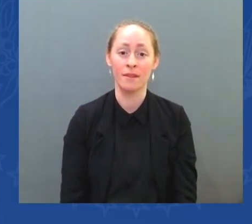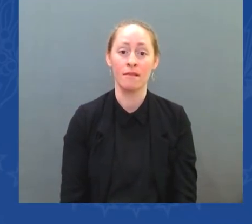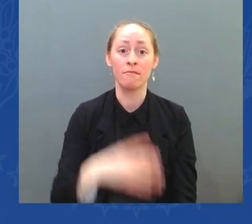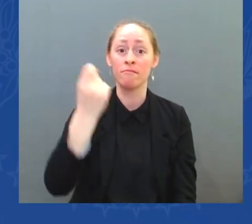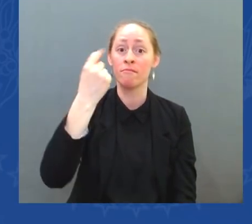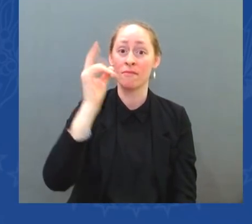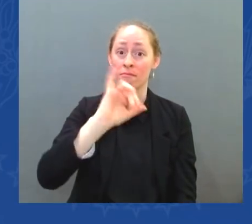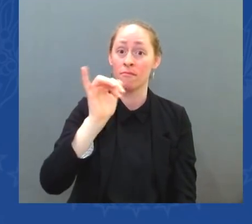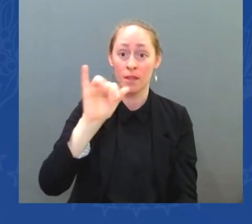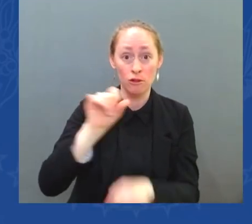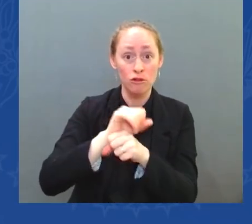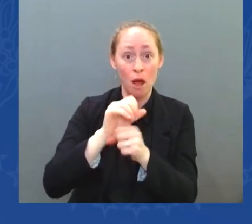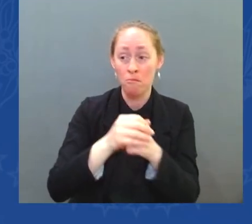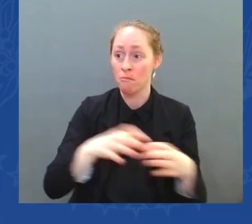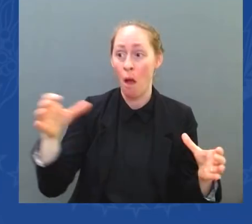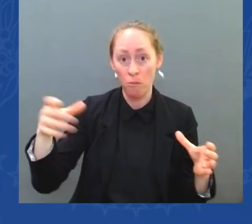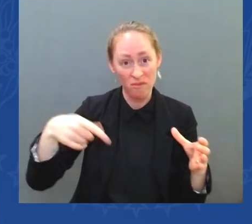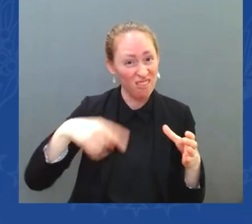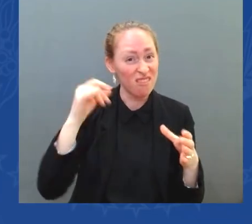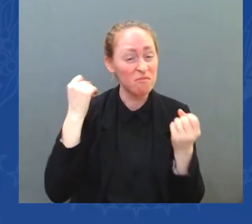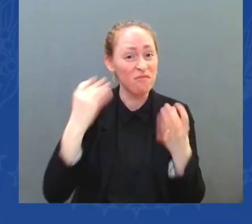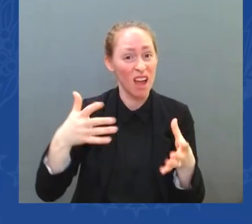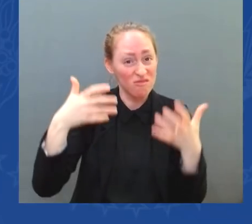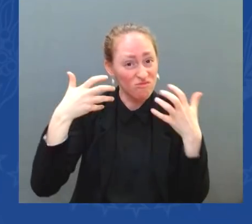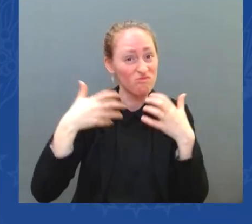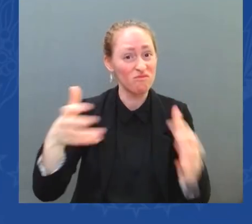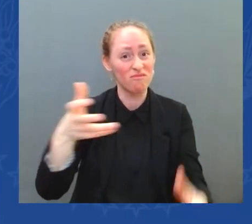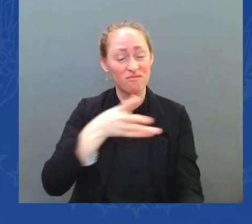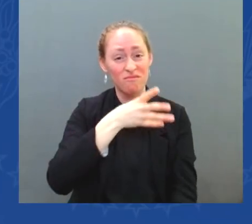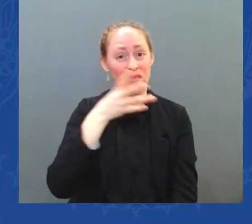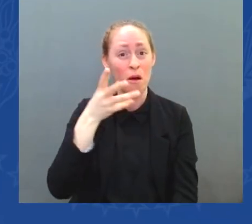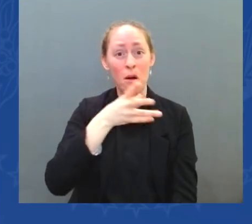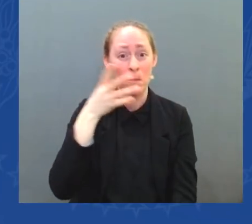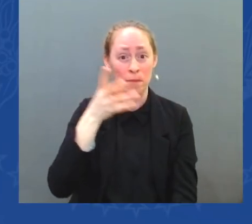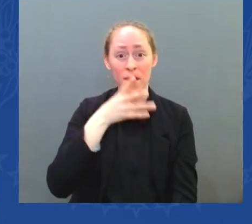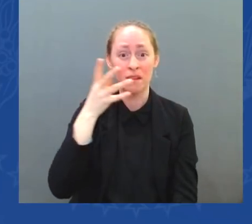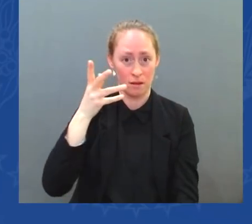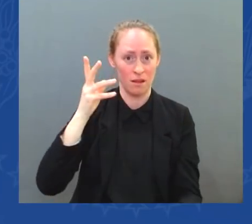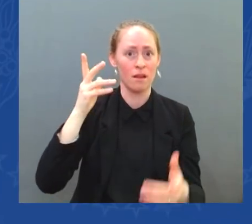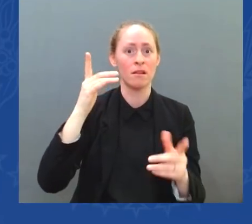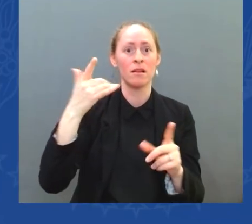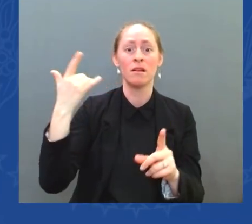So, I'm more optimistic about America today than I've been in my whole life. And I -- my doc --